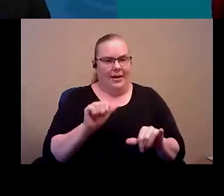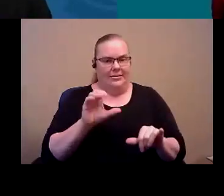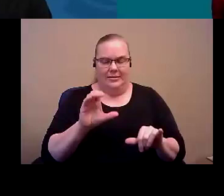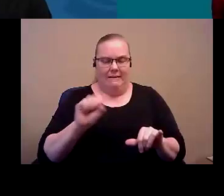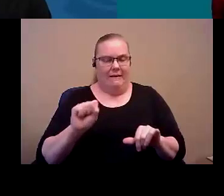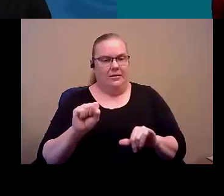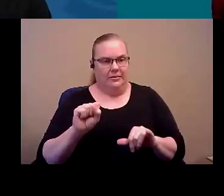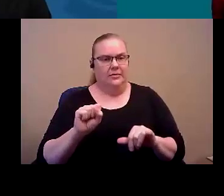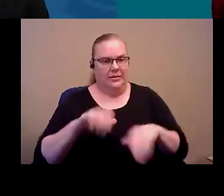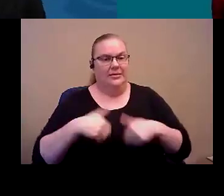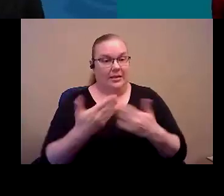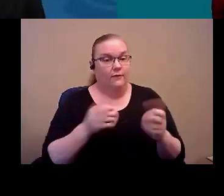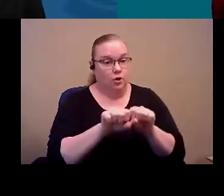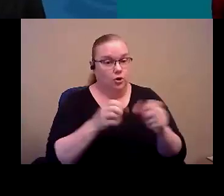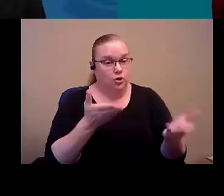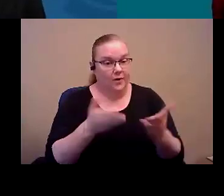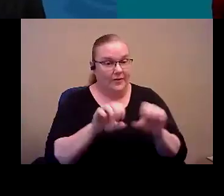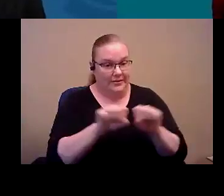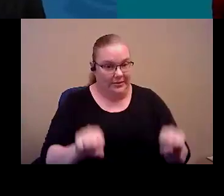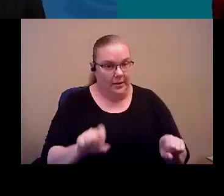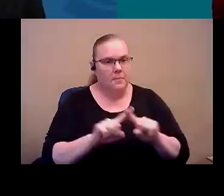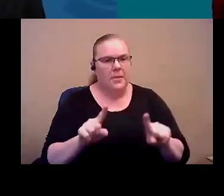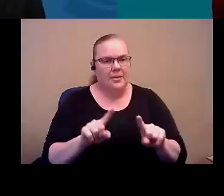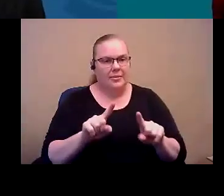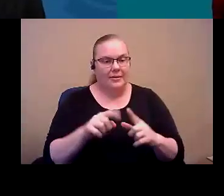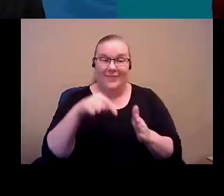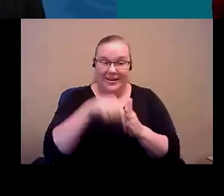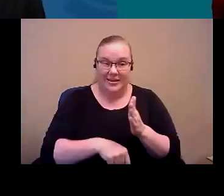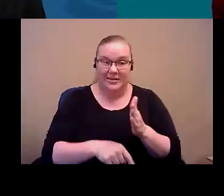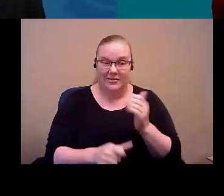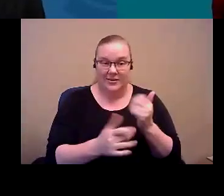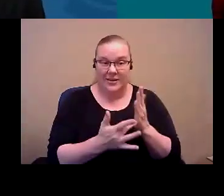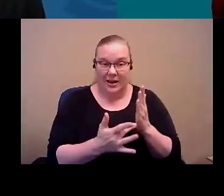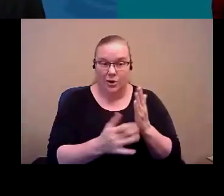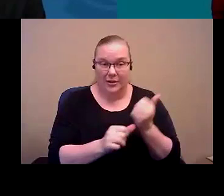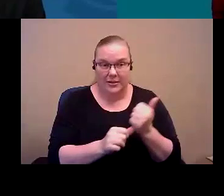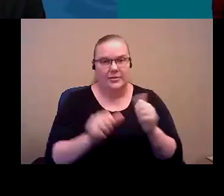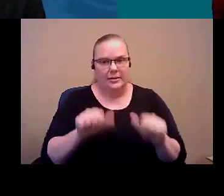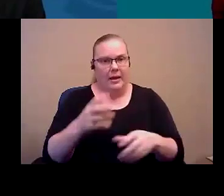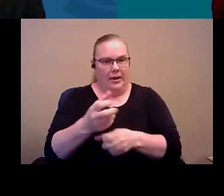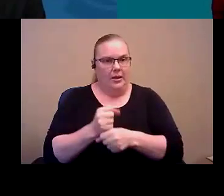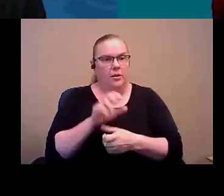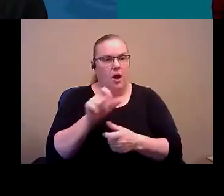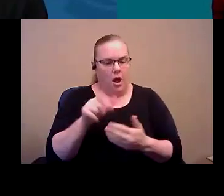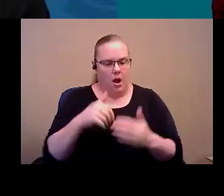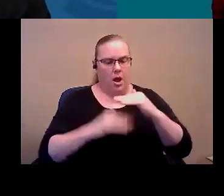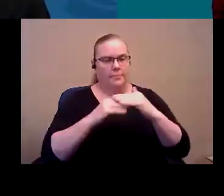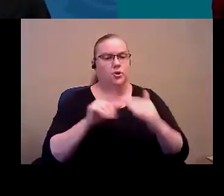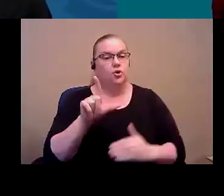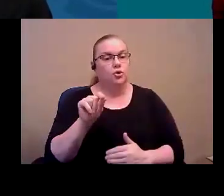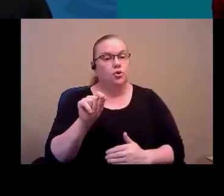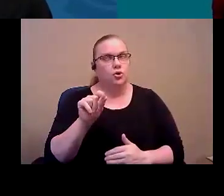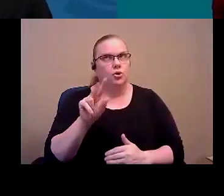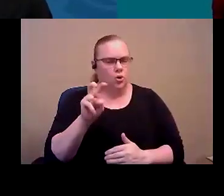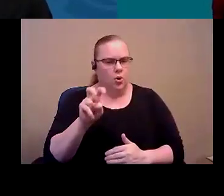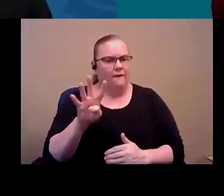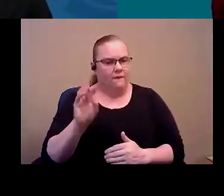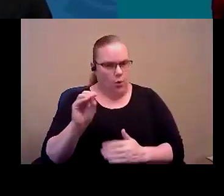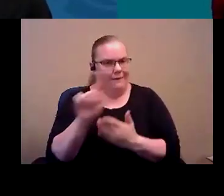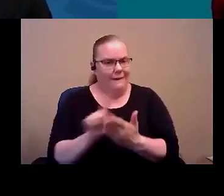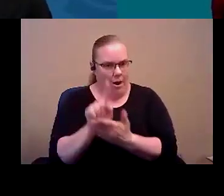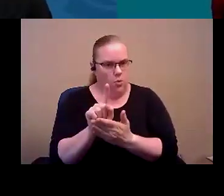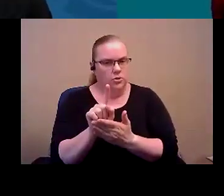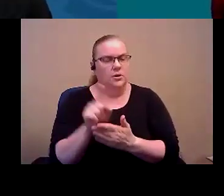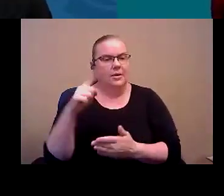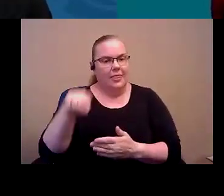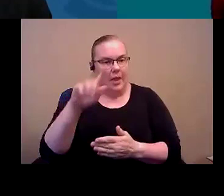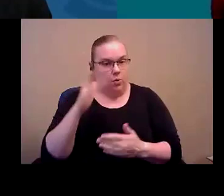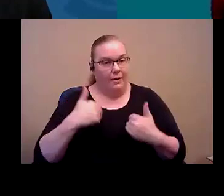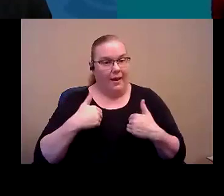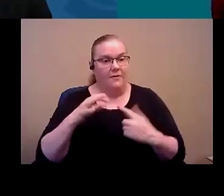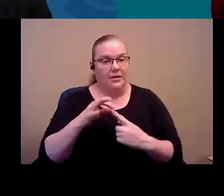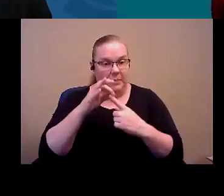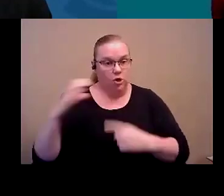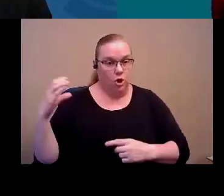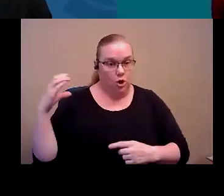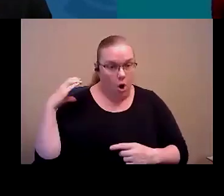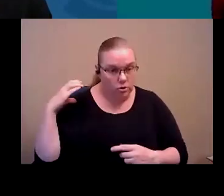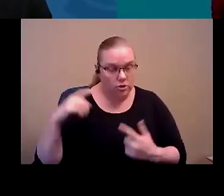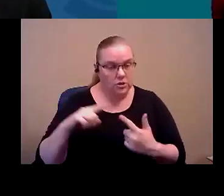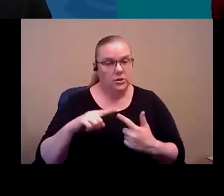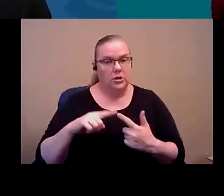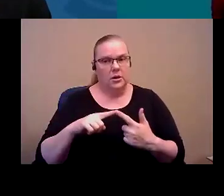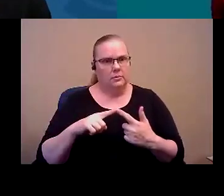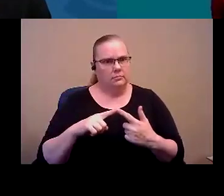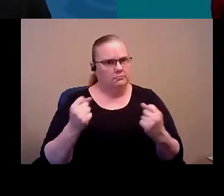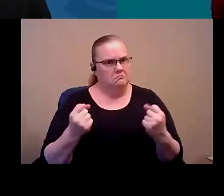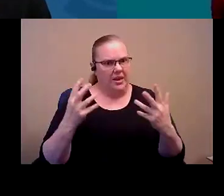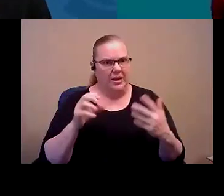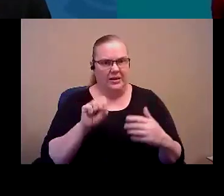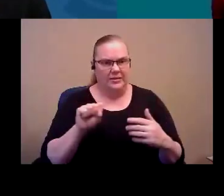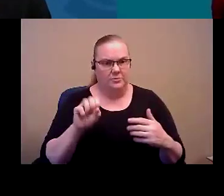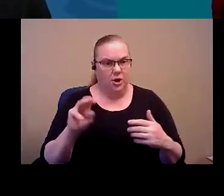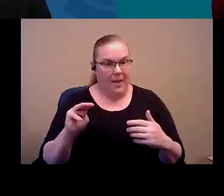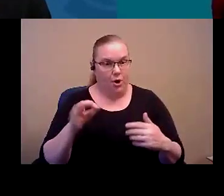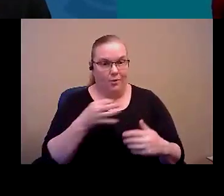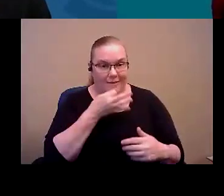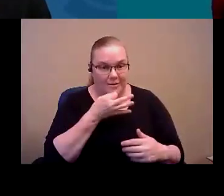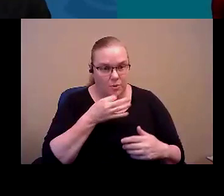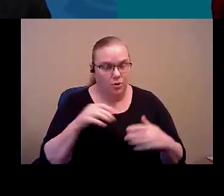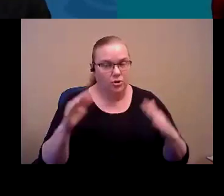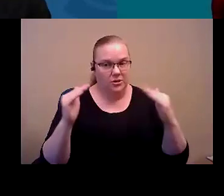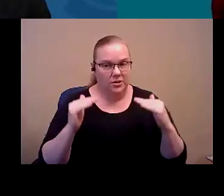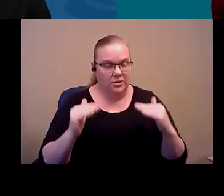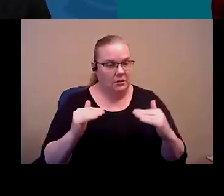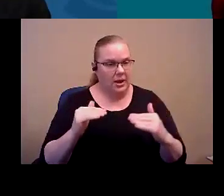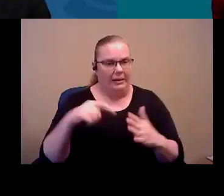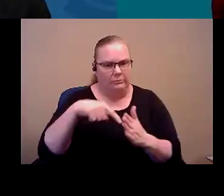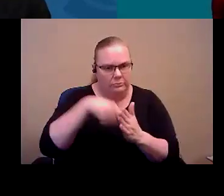In addition to the, you know, extensive technical assistance that states will be able to obtain up to 240 hours across those system partners, they'll have access to specialized coaches and and really an amazing array of subject matter experts with deep end knowledge of workforce and state systems.